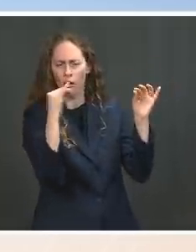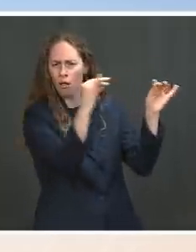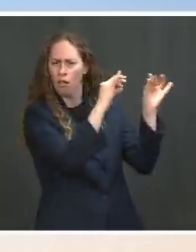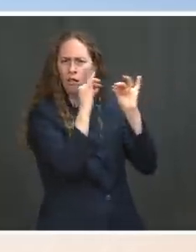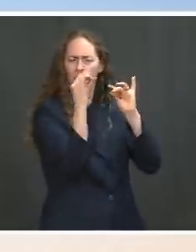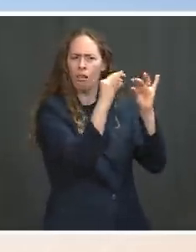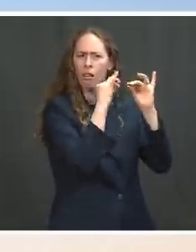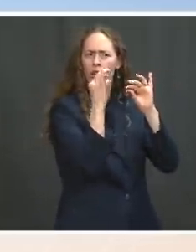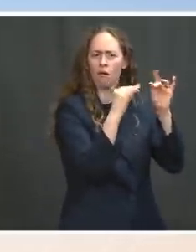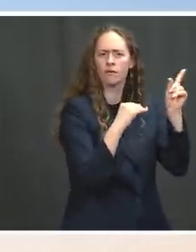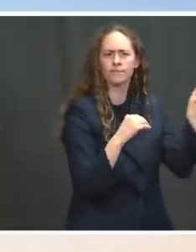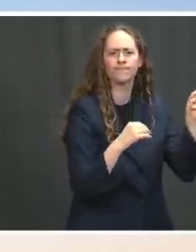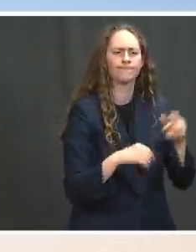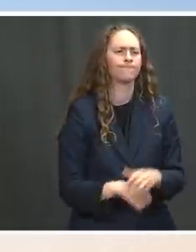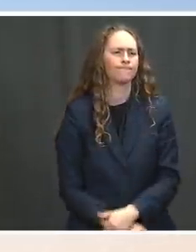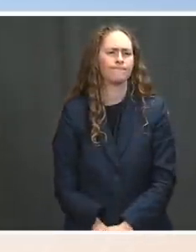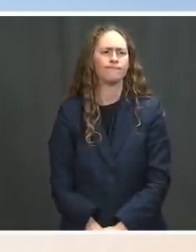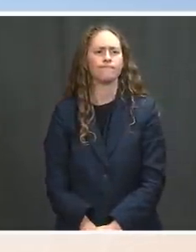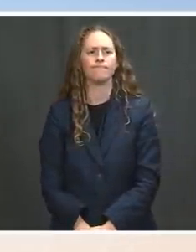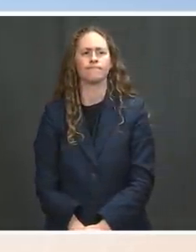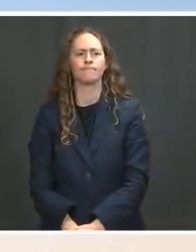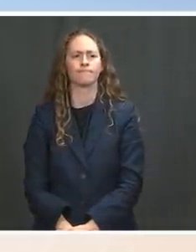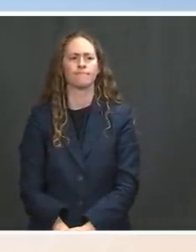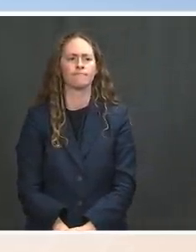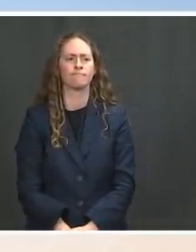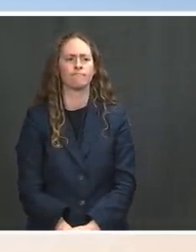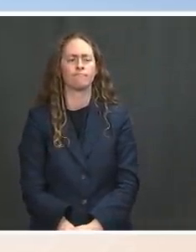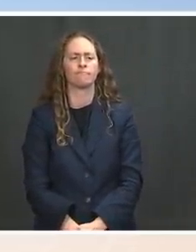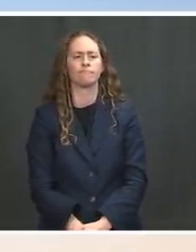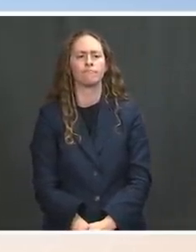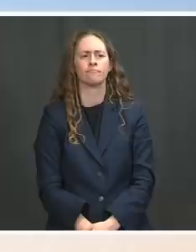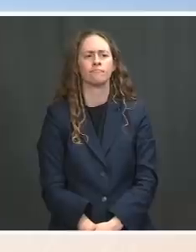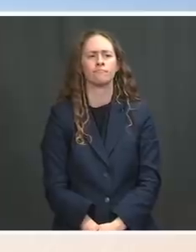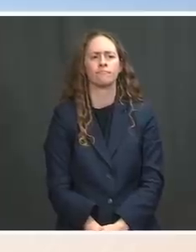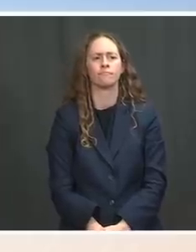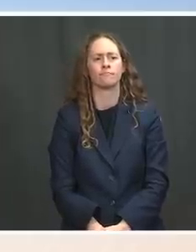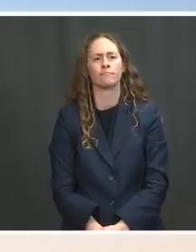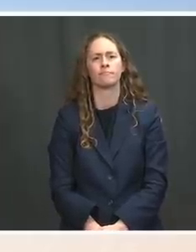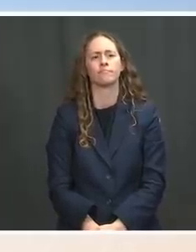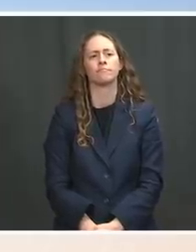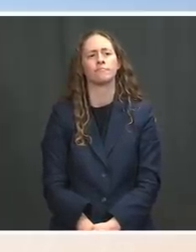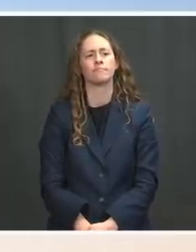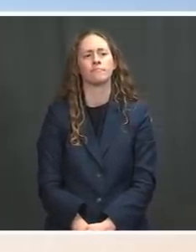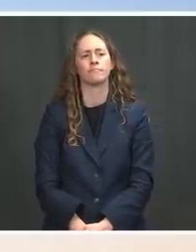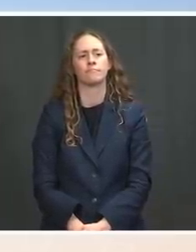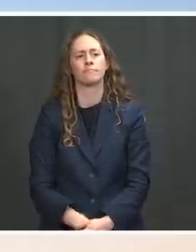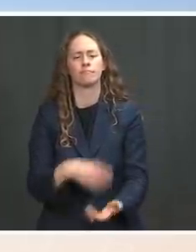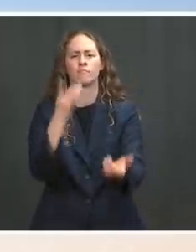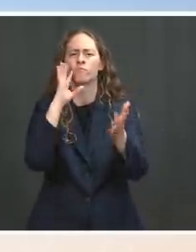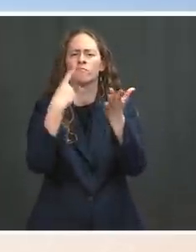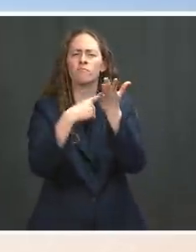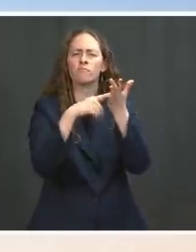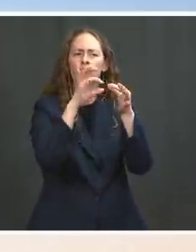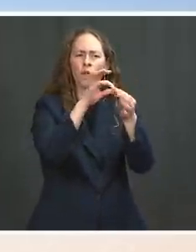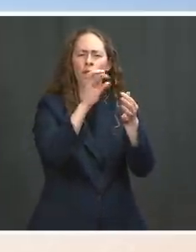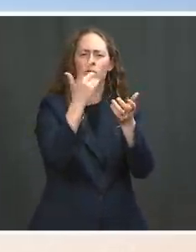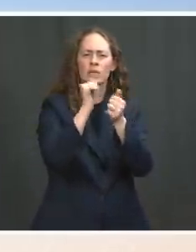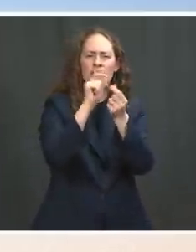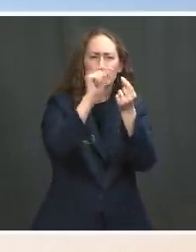as the discussions continue, tying specific grants to recipients' implementation of cybersecurity goals using tax credits to finance needed